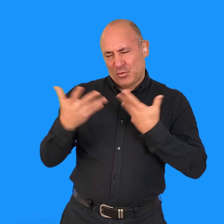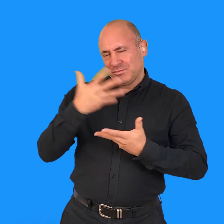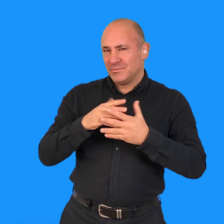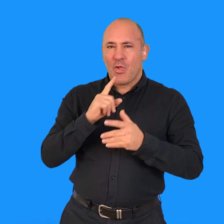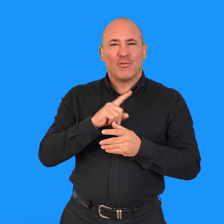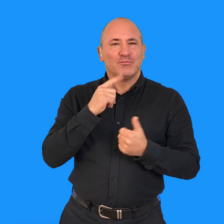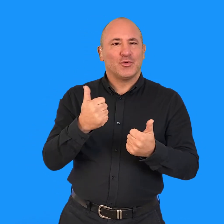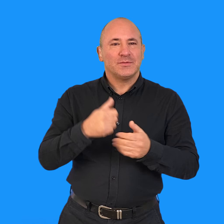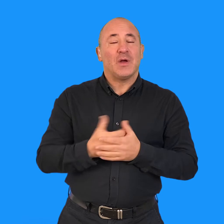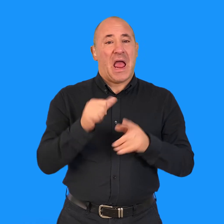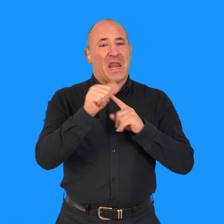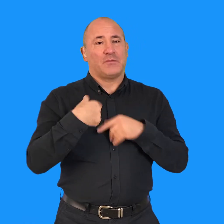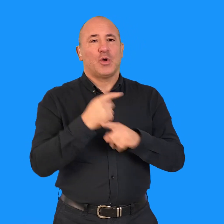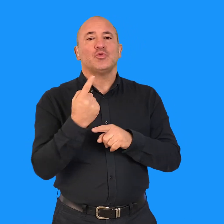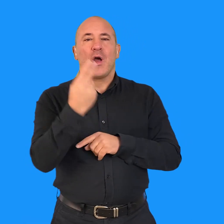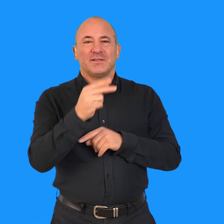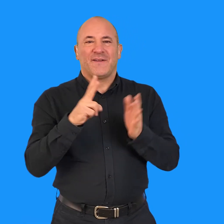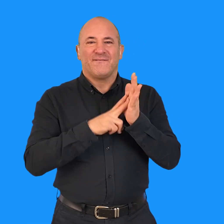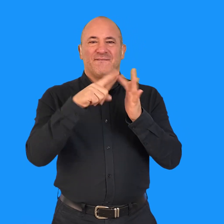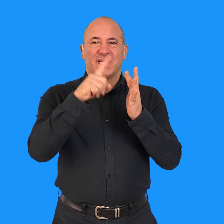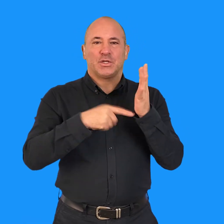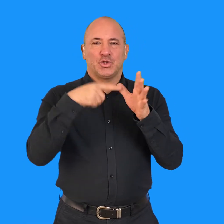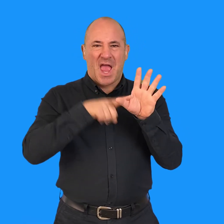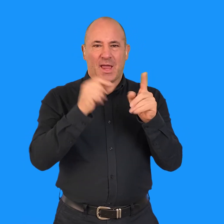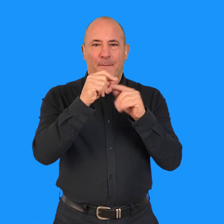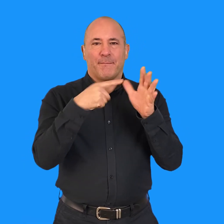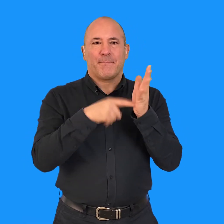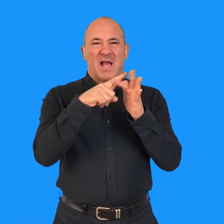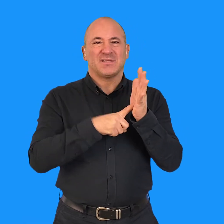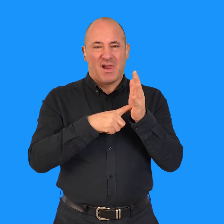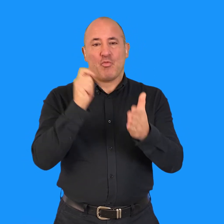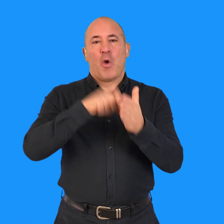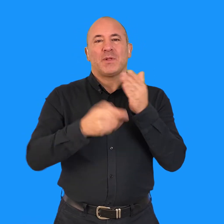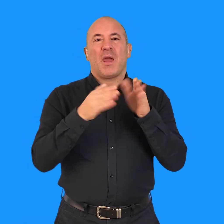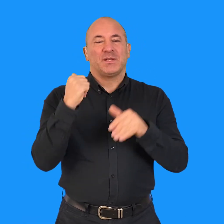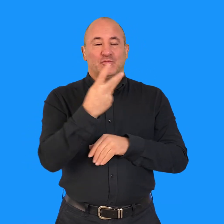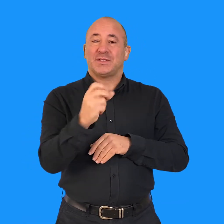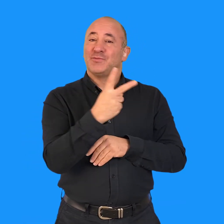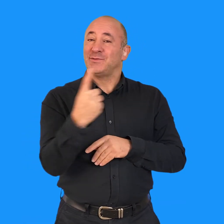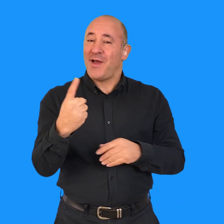Next, we spoke to artist, Vijay Patel, who was commissioned by Unlimited in 2021.